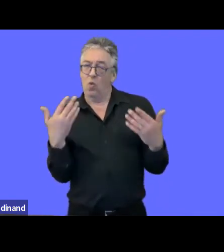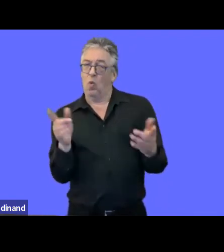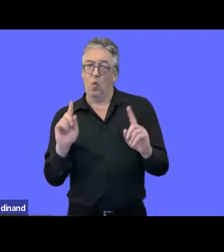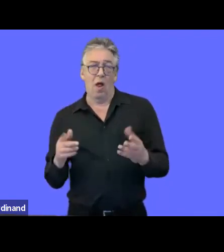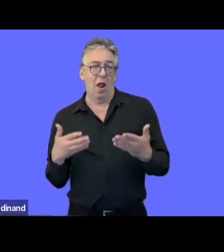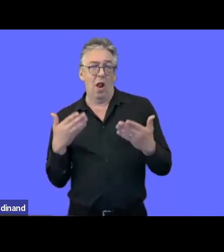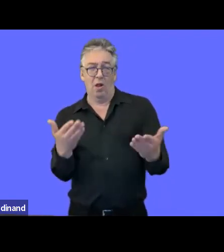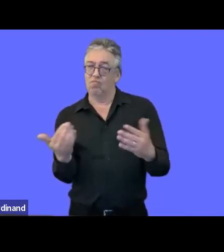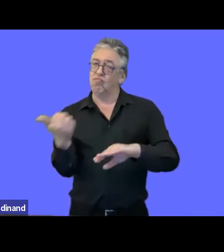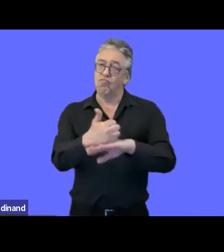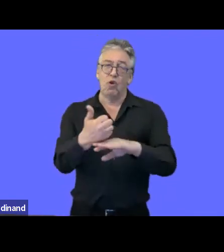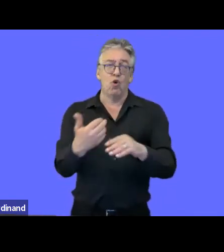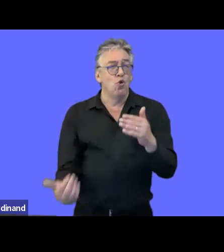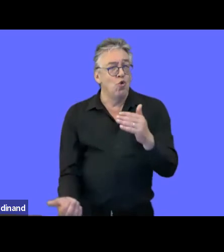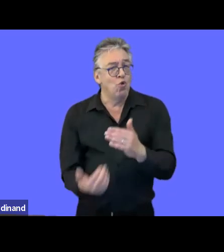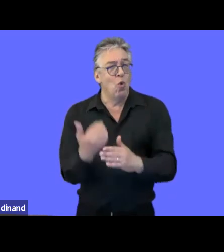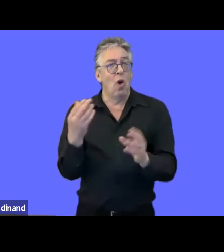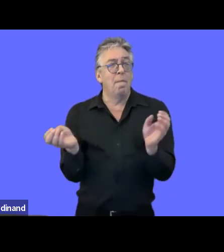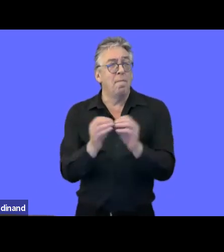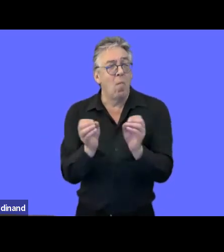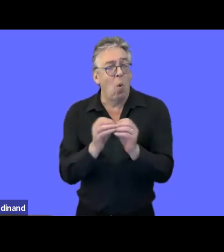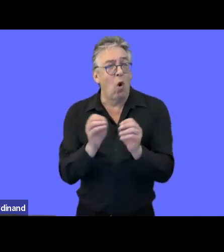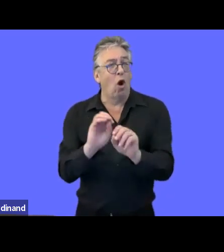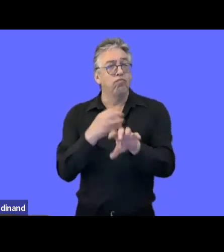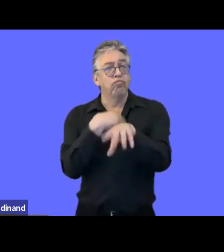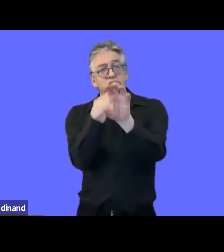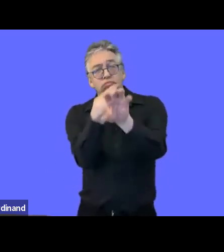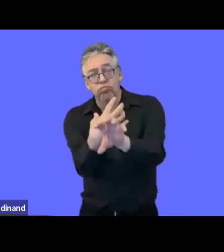also to reflect about how to improve the situation